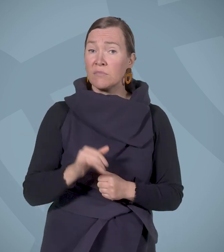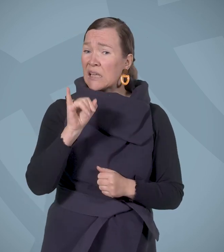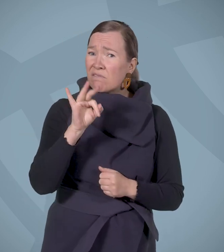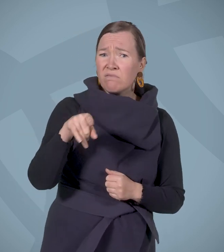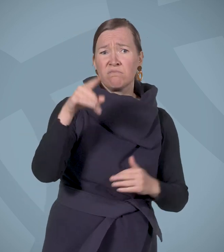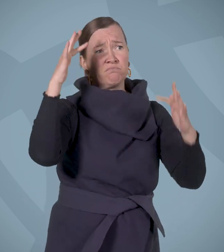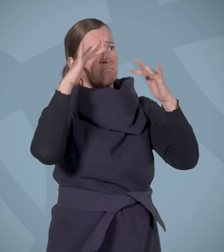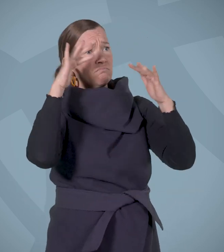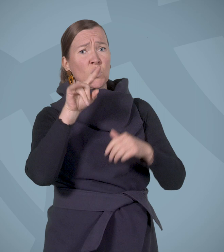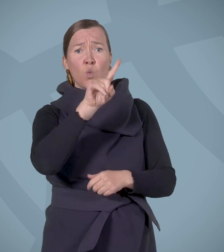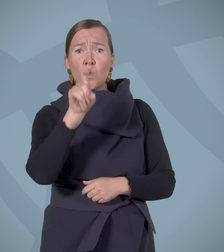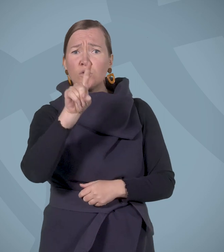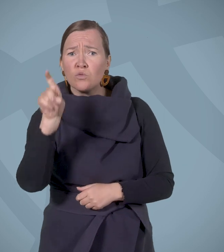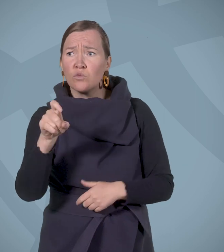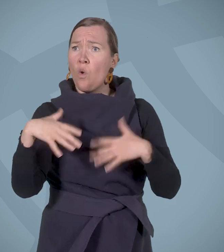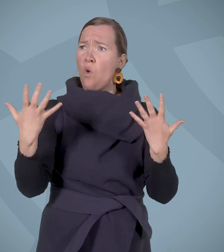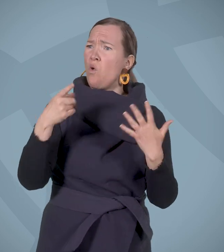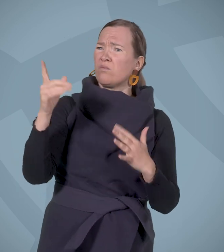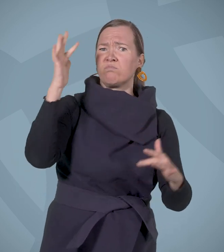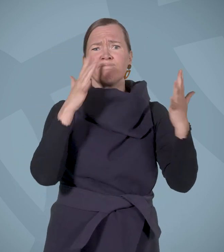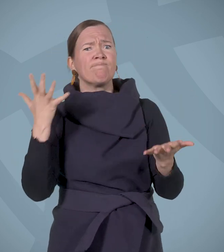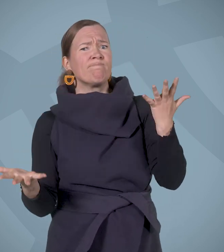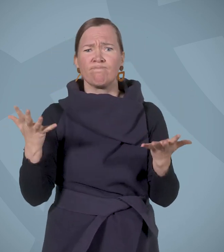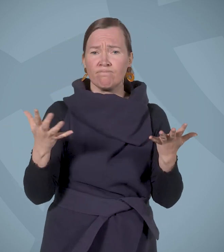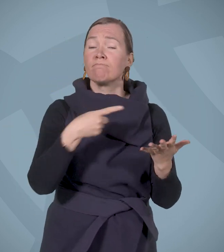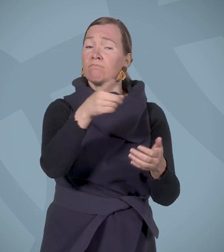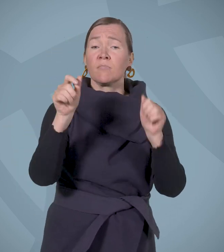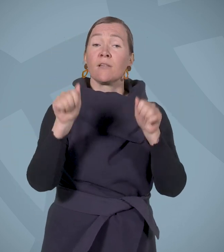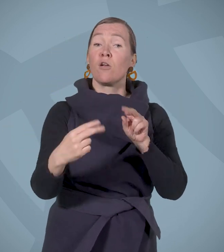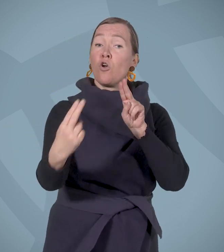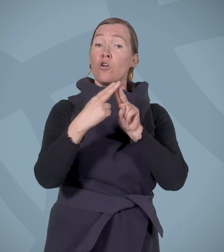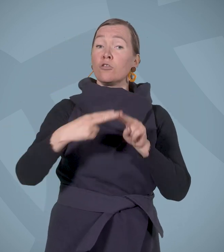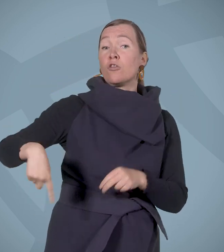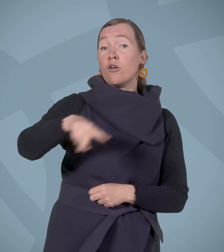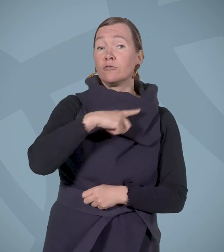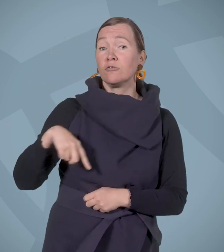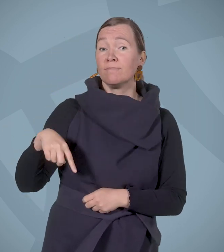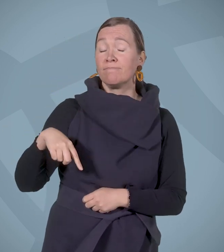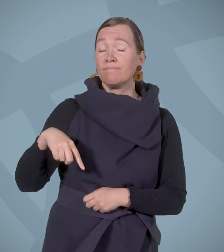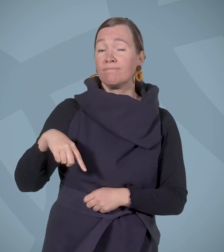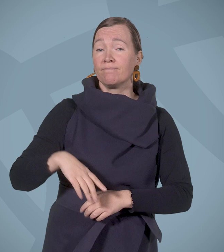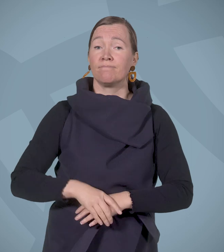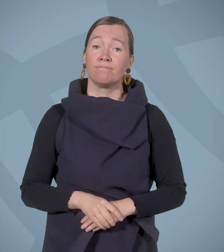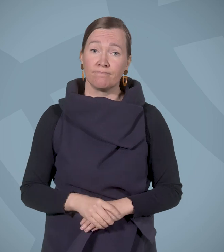If you have any questions or concerns, please feel free to contact us.